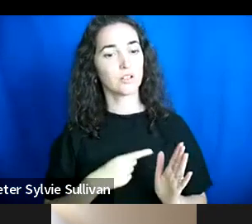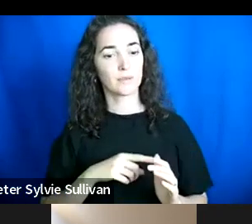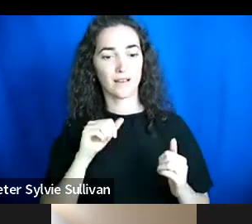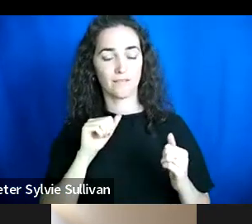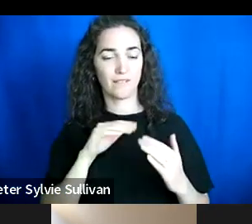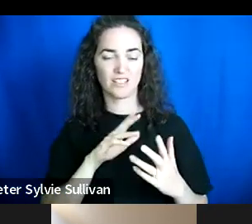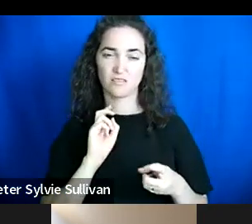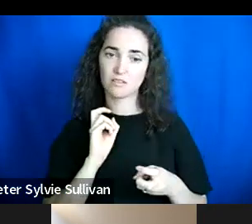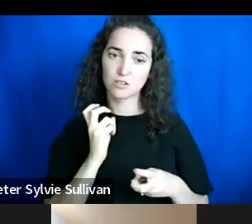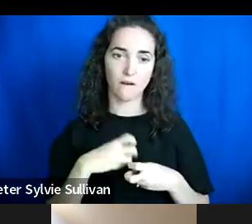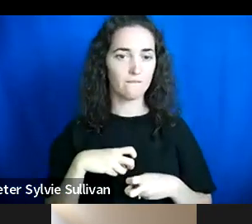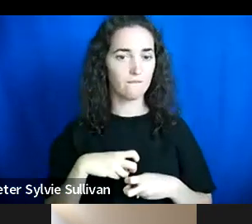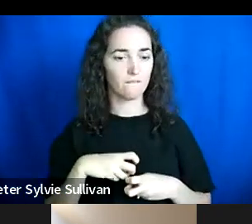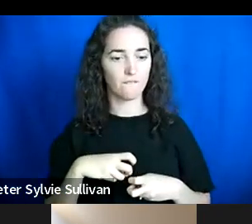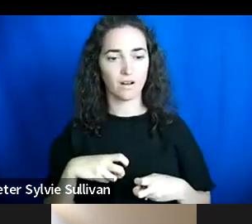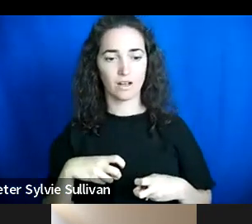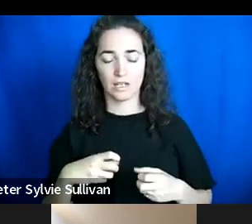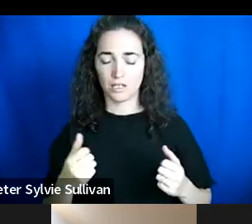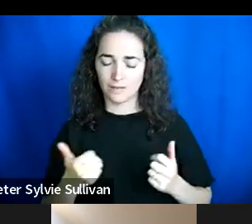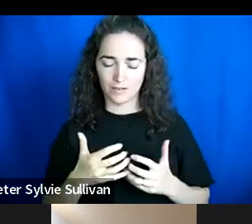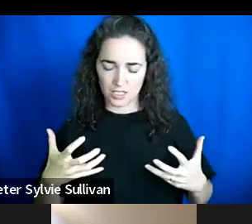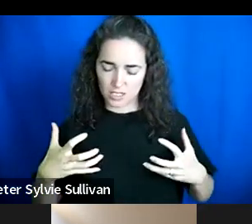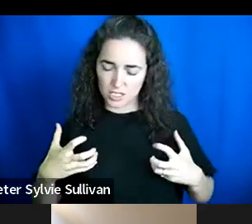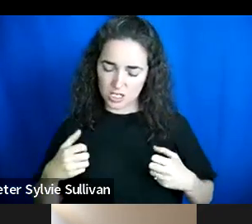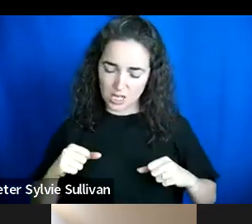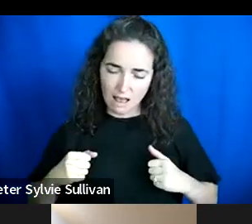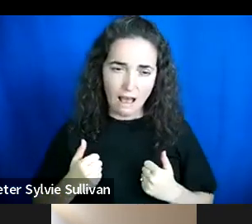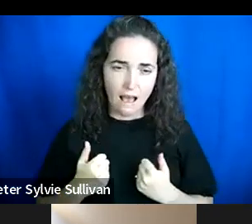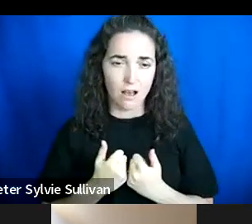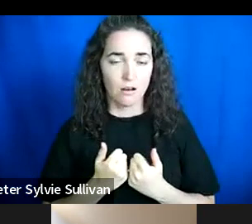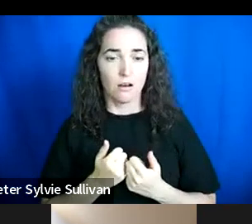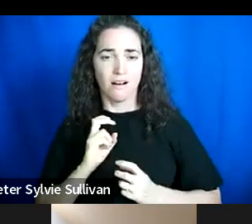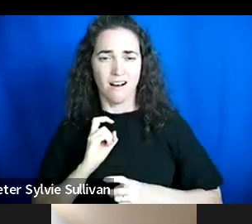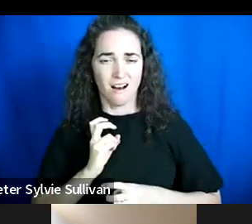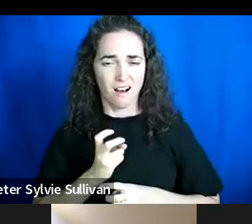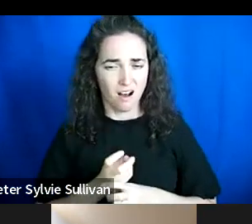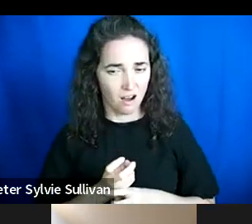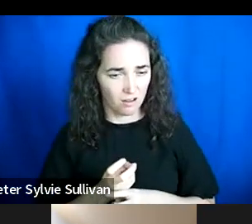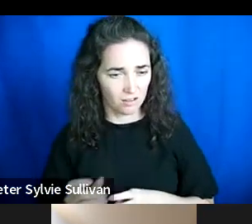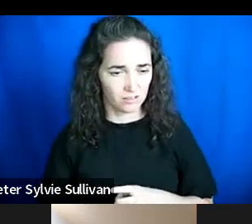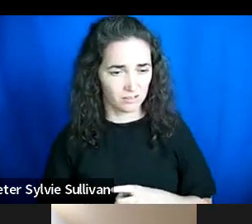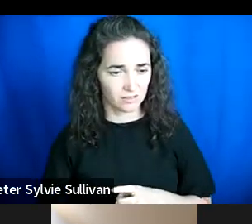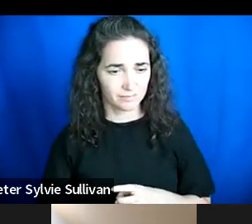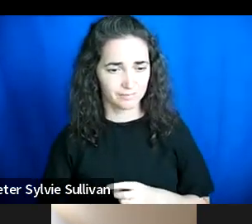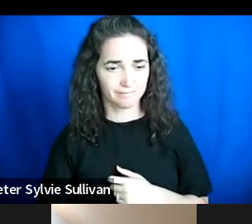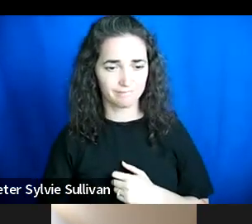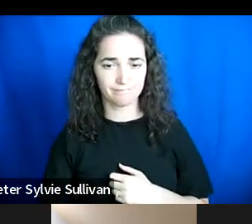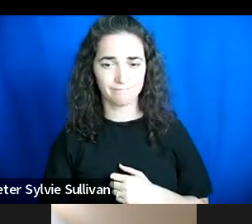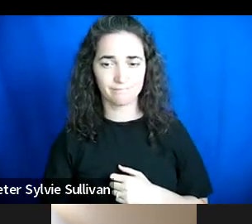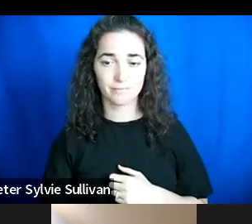challenge every ounce in your body and and make you struggle.